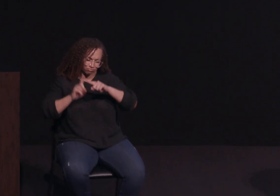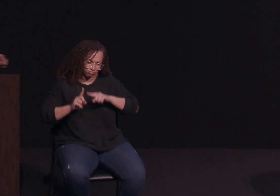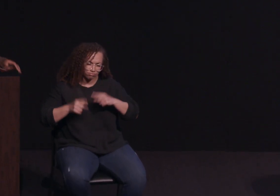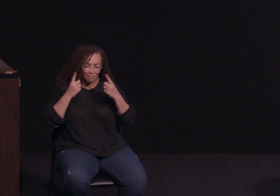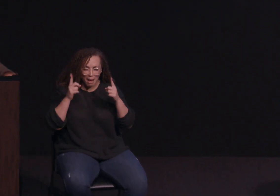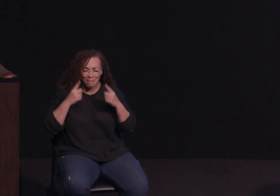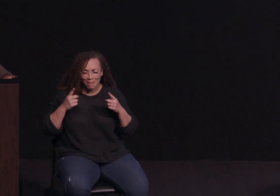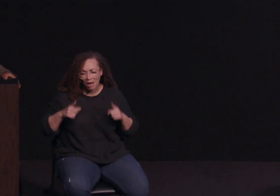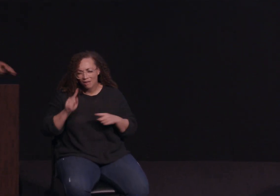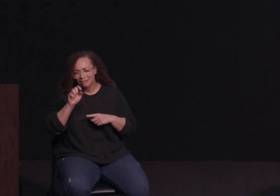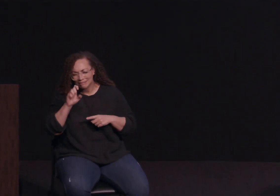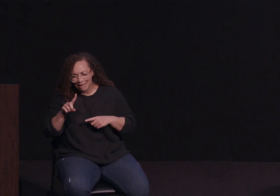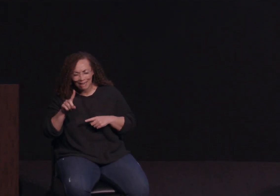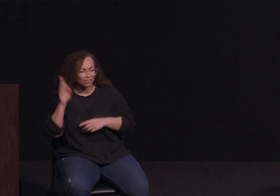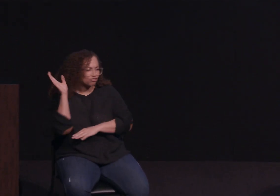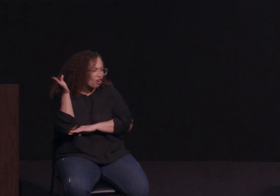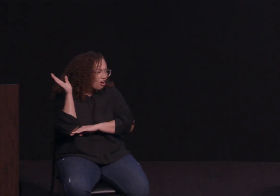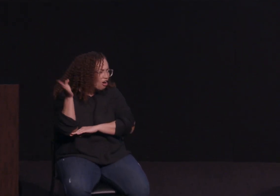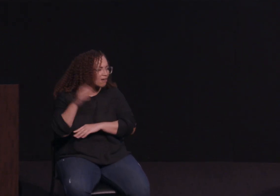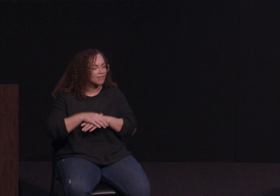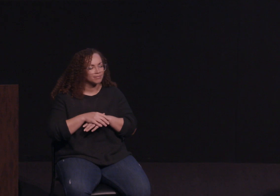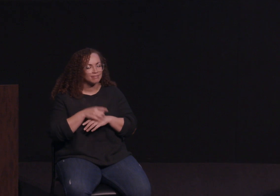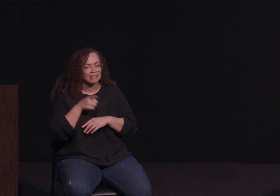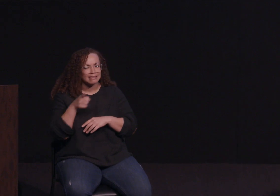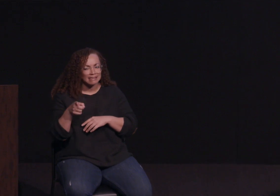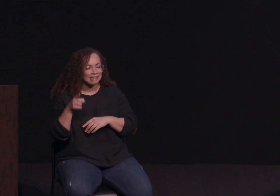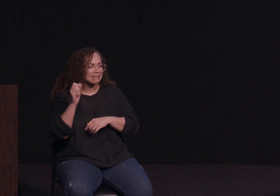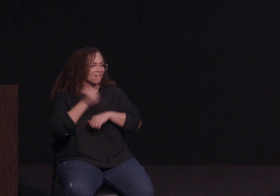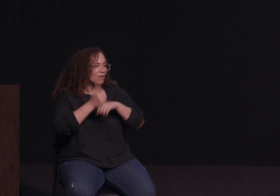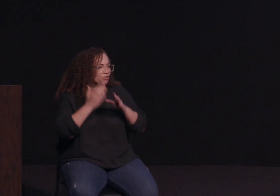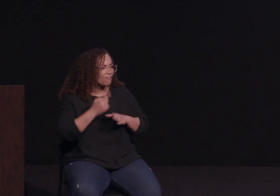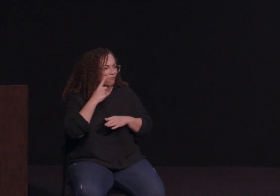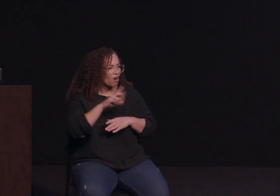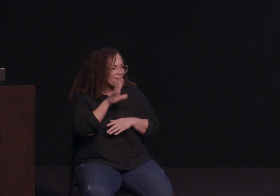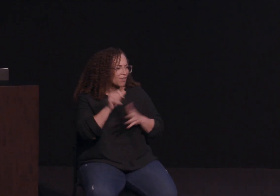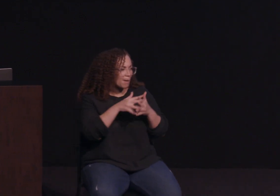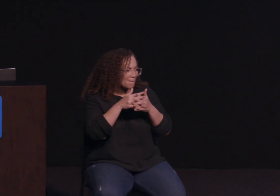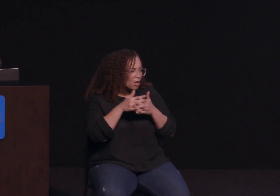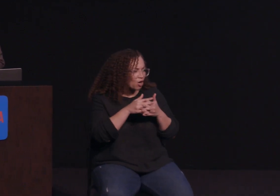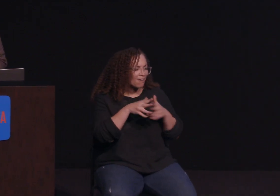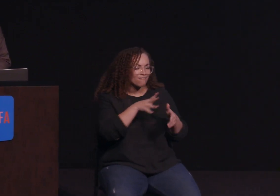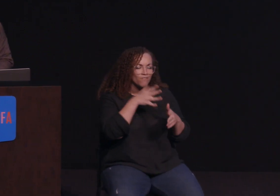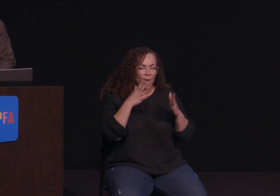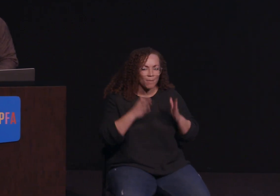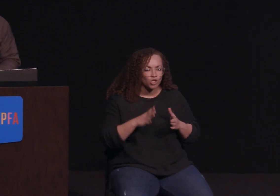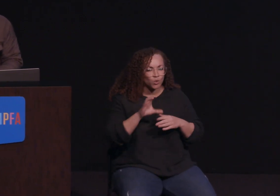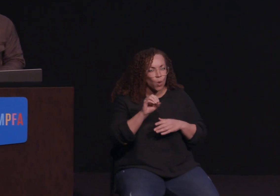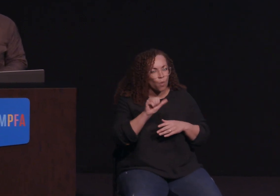Will Scott Junior is the founder of the African American Farmers' Coalition, a 501(c)(3) not-for-profit organization that